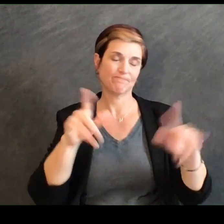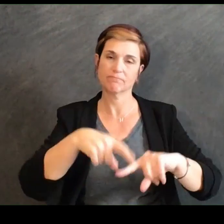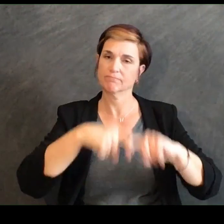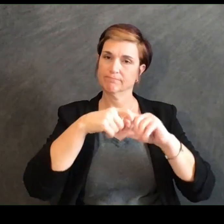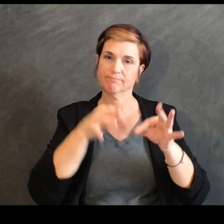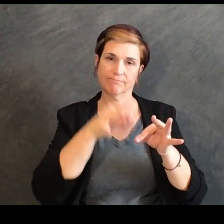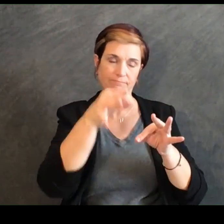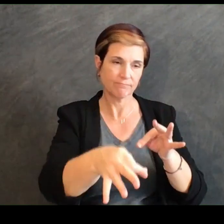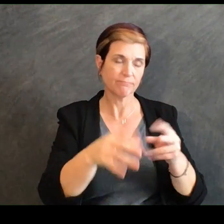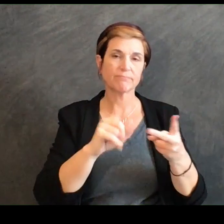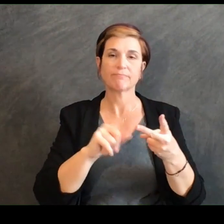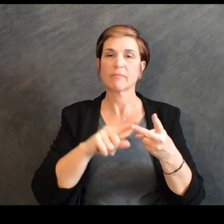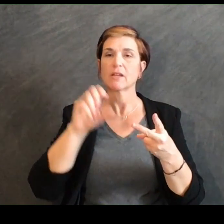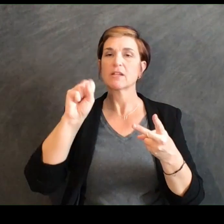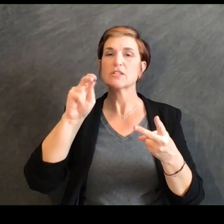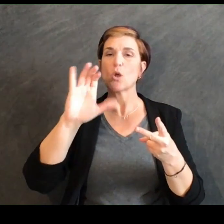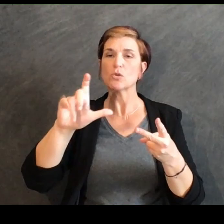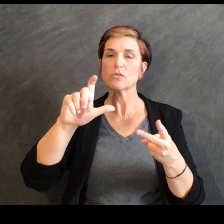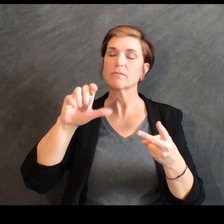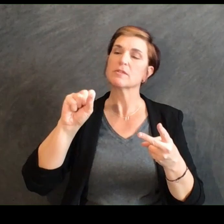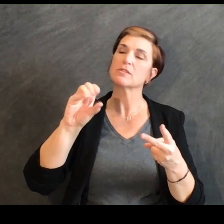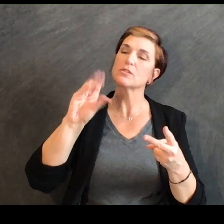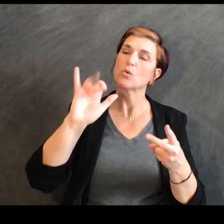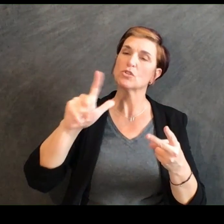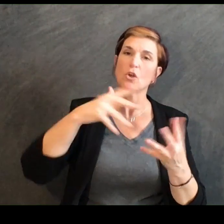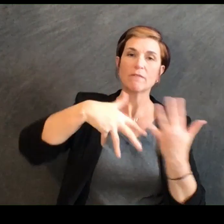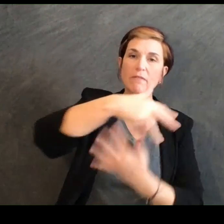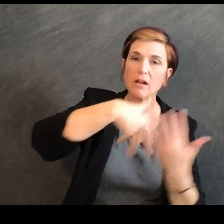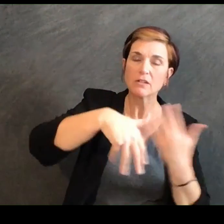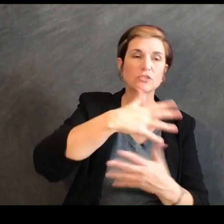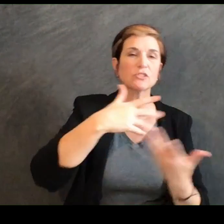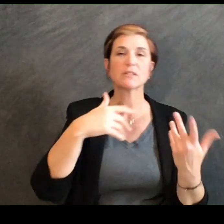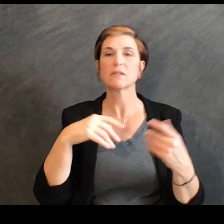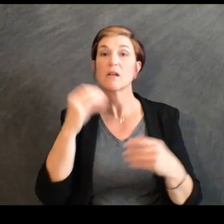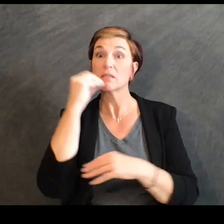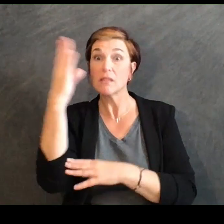functions and sporting events stagger recess and lunch for schools that aren't